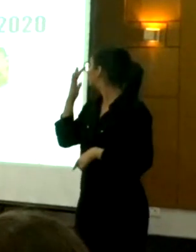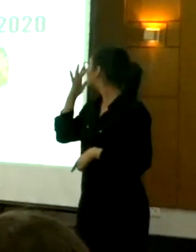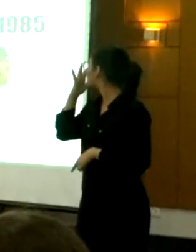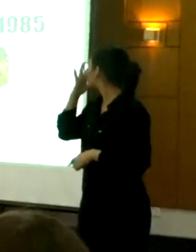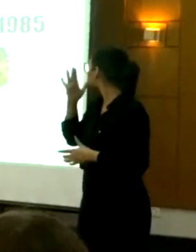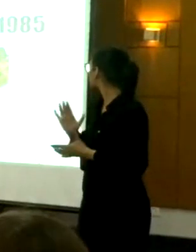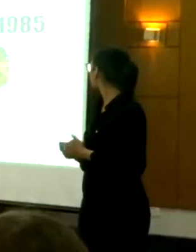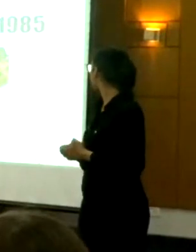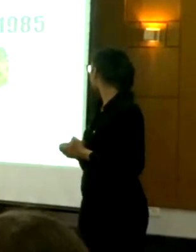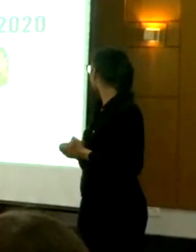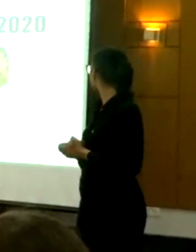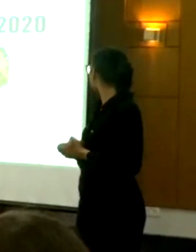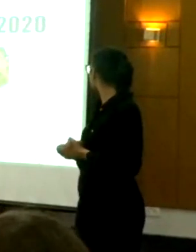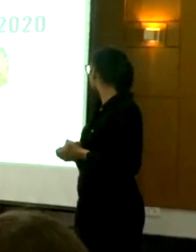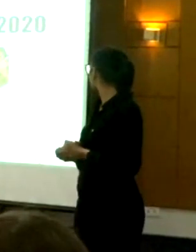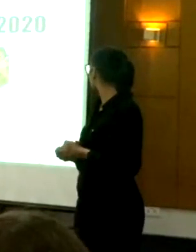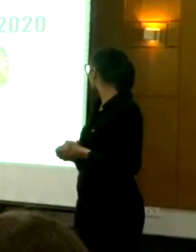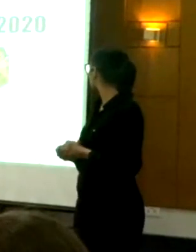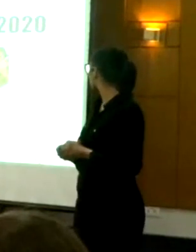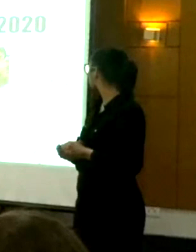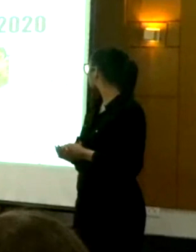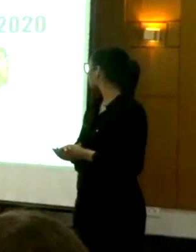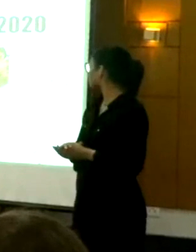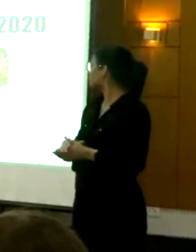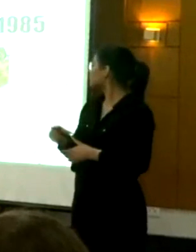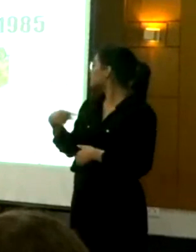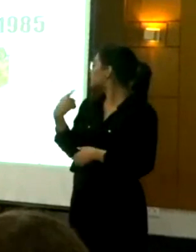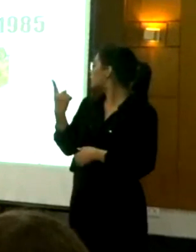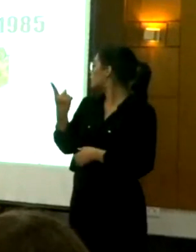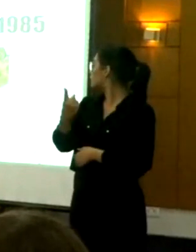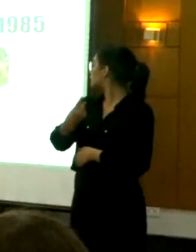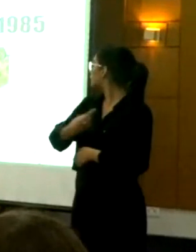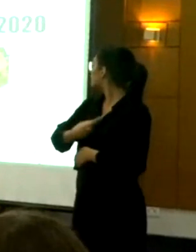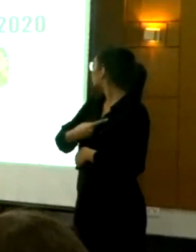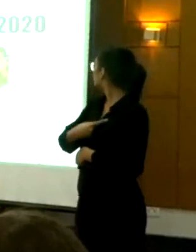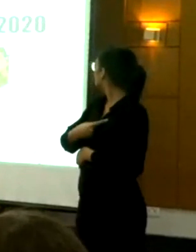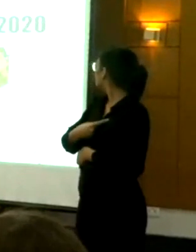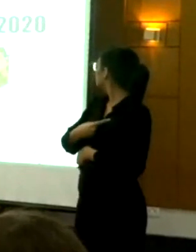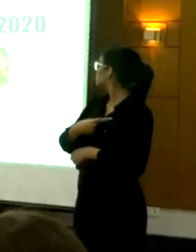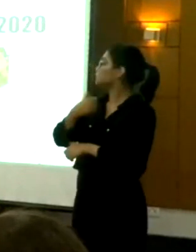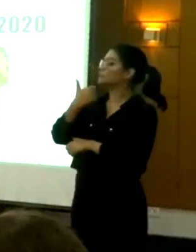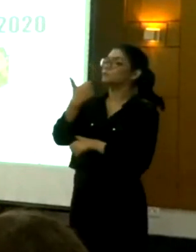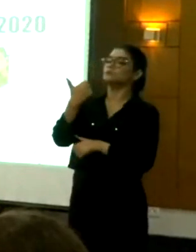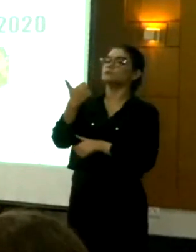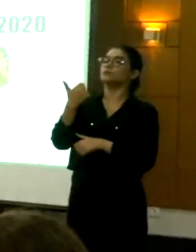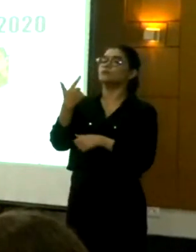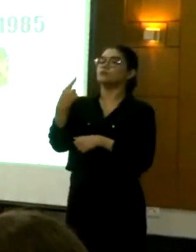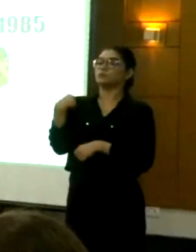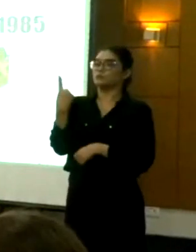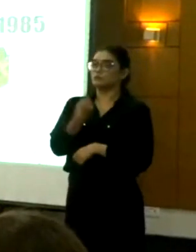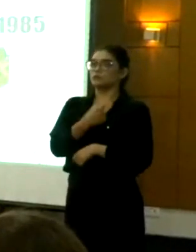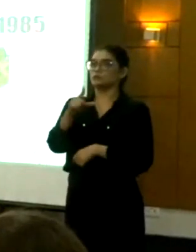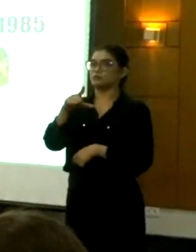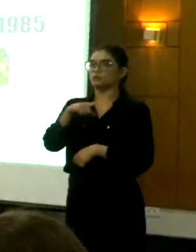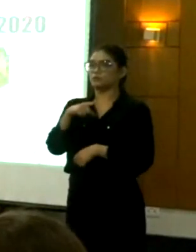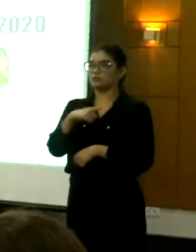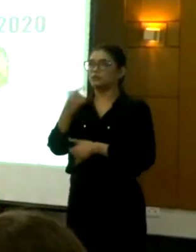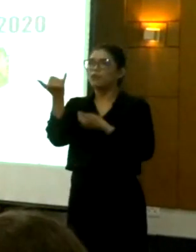I would say I would say that a pivema revolutionized land use mapping coverage on Earth because we have historical data, for example since nineteen